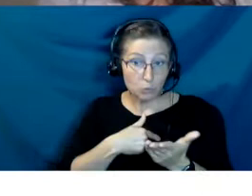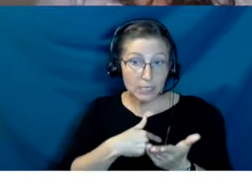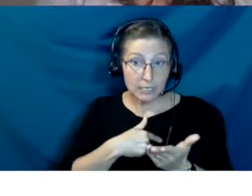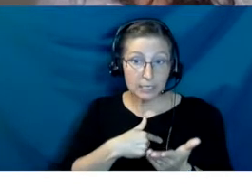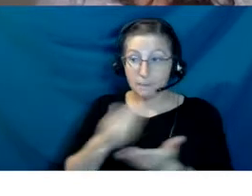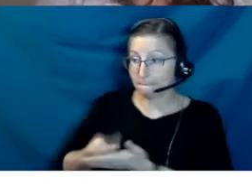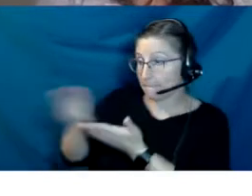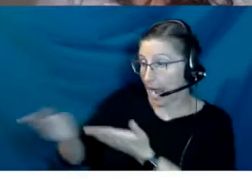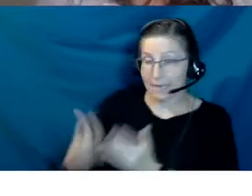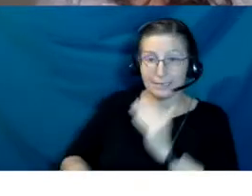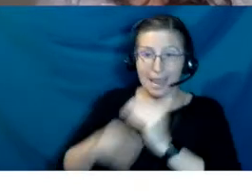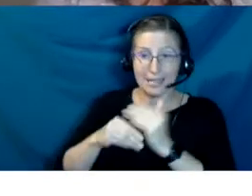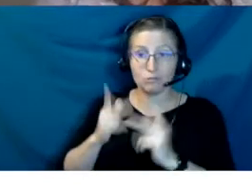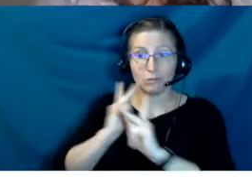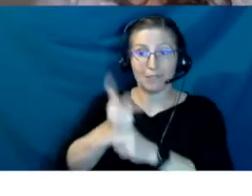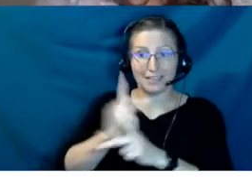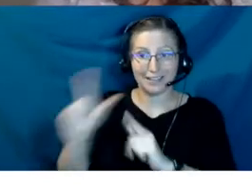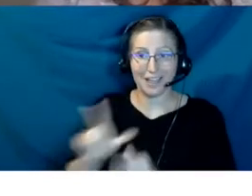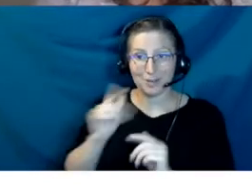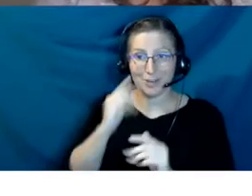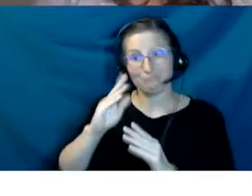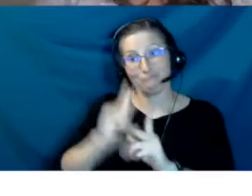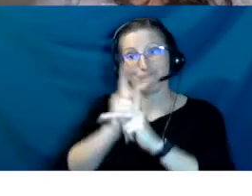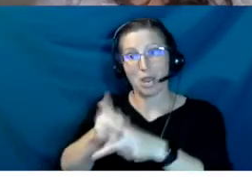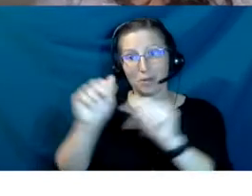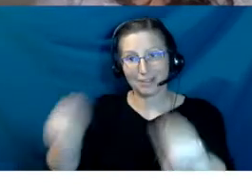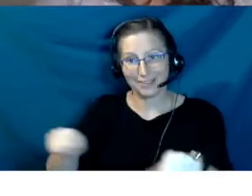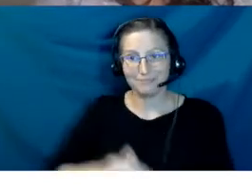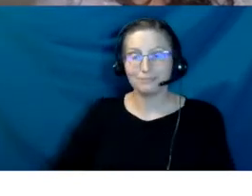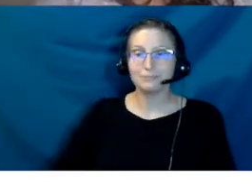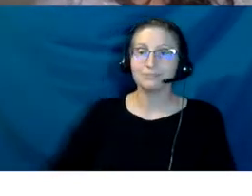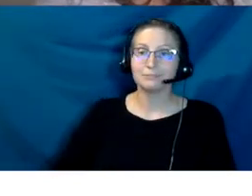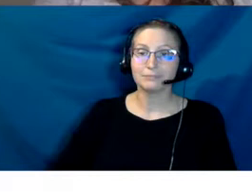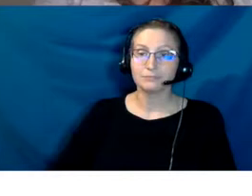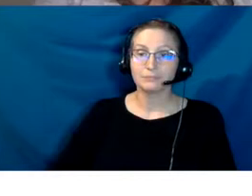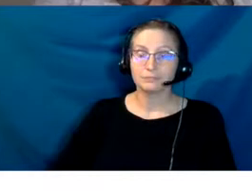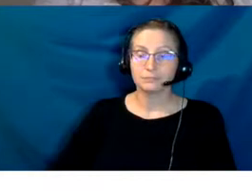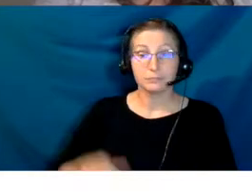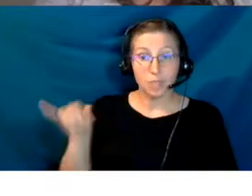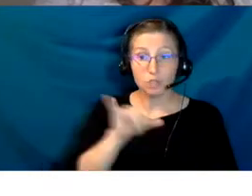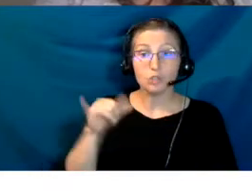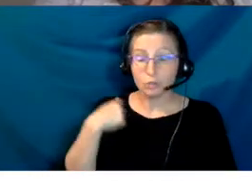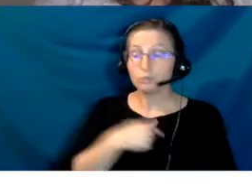where we work with the school team, and the family to try to just provide that support,